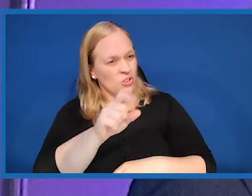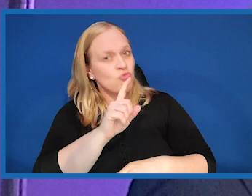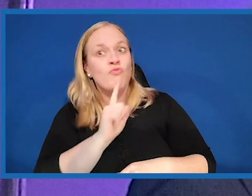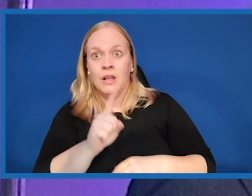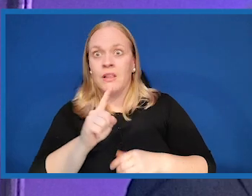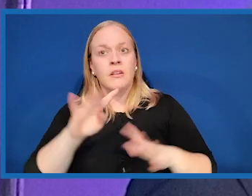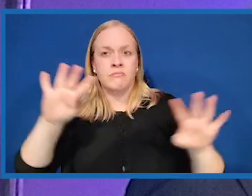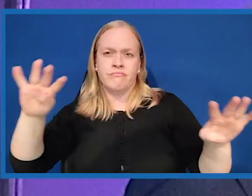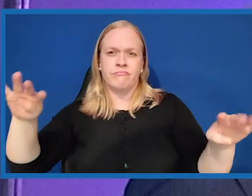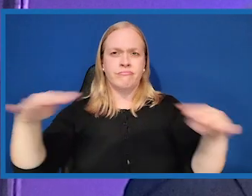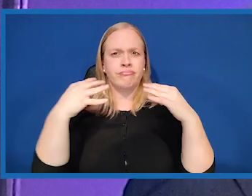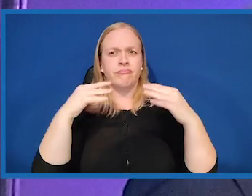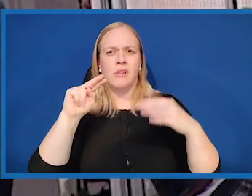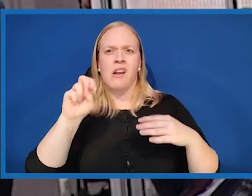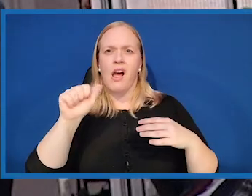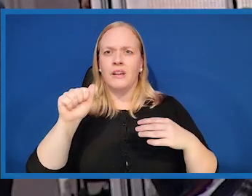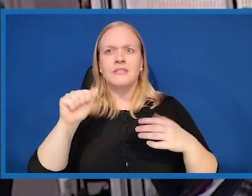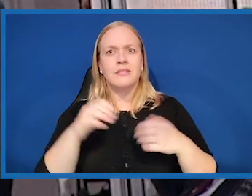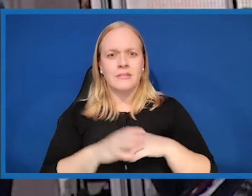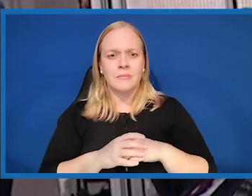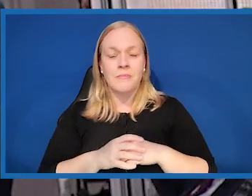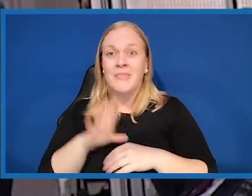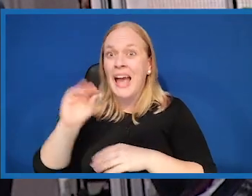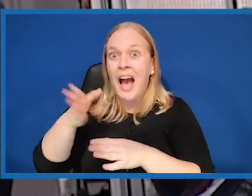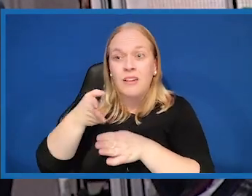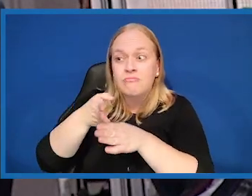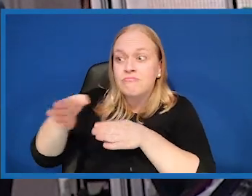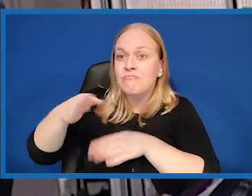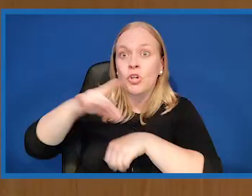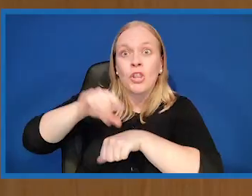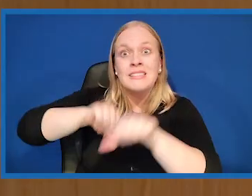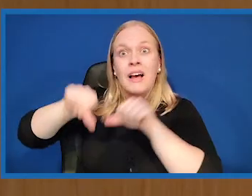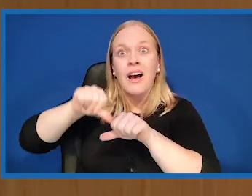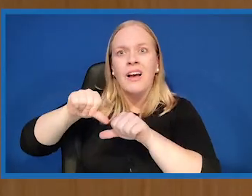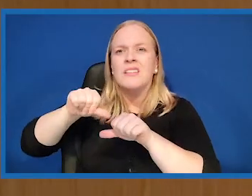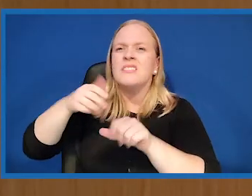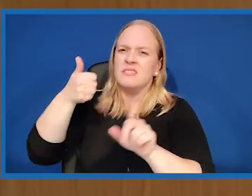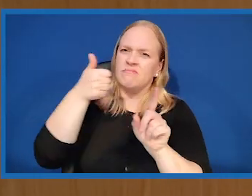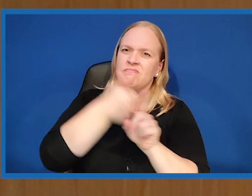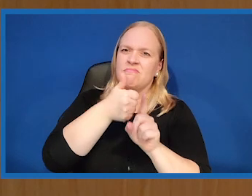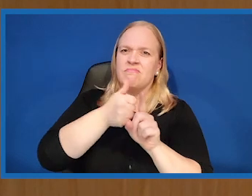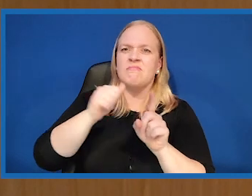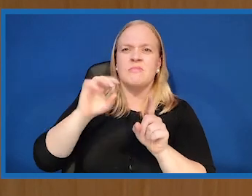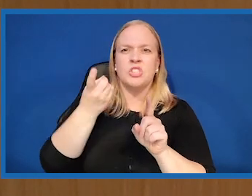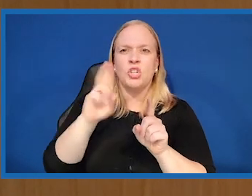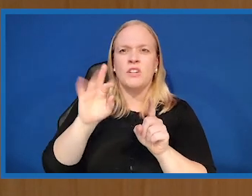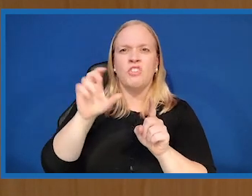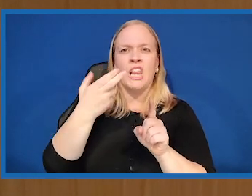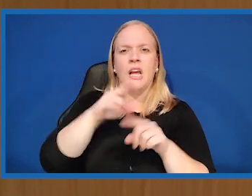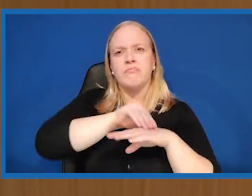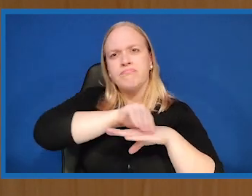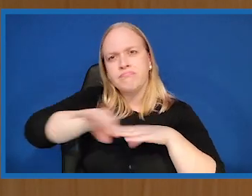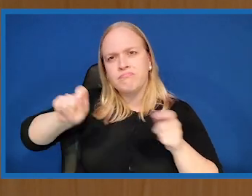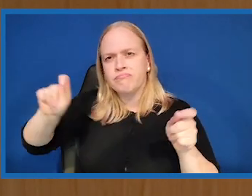YOU ALSO CHANGED THE DISCIPLINE OF EARTH SCIENCE IN A PROFOUND WAY, COMBINING SCIENCE AND TECHNOLOGY TO UNDERSTAND